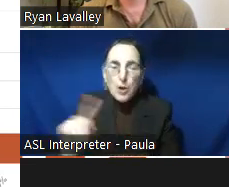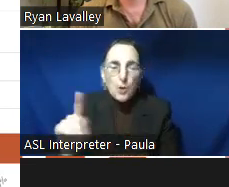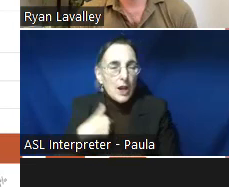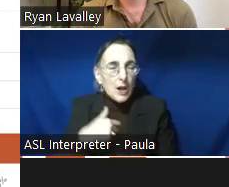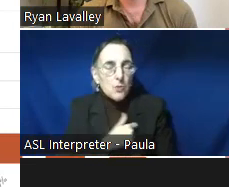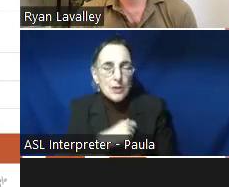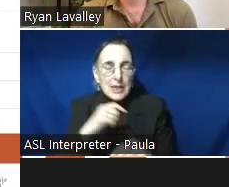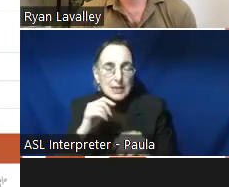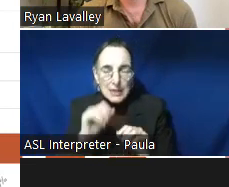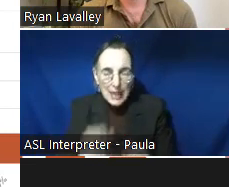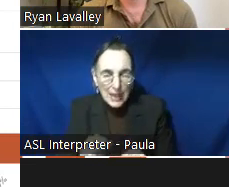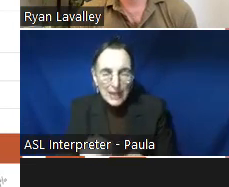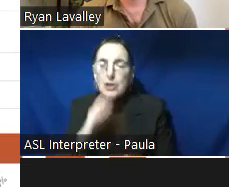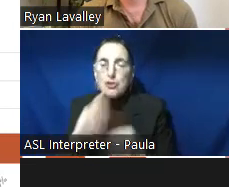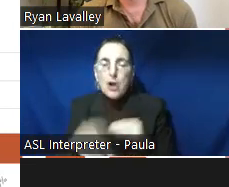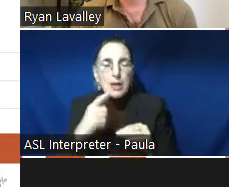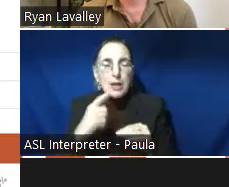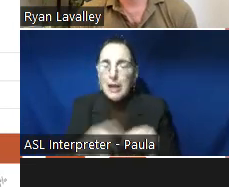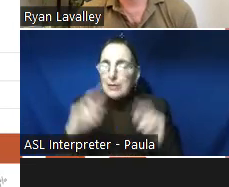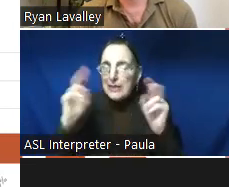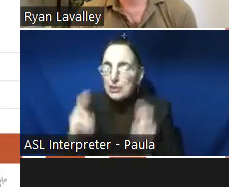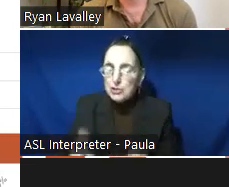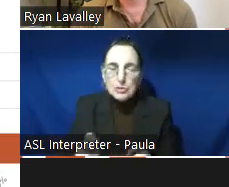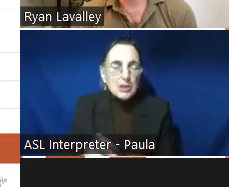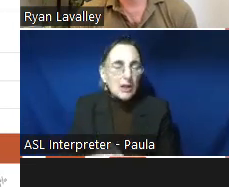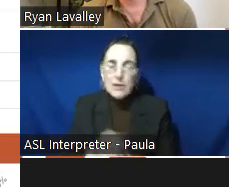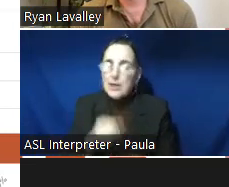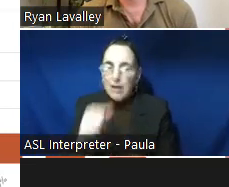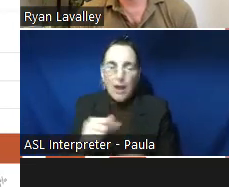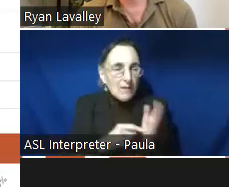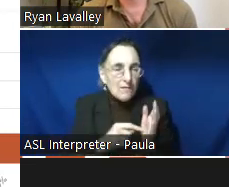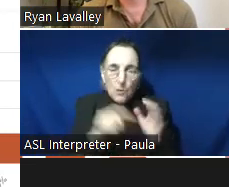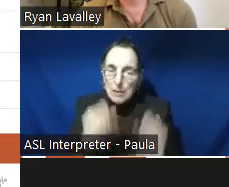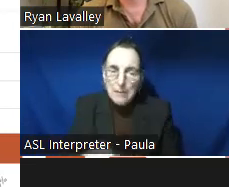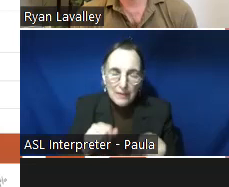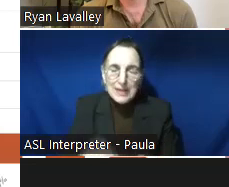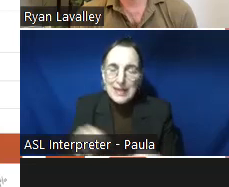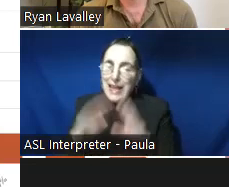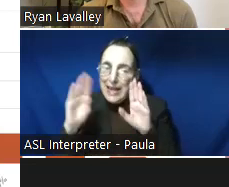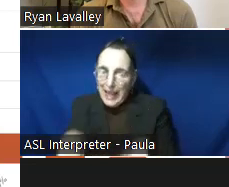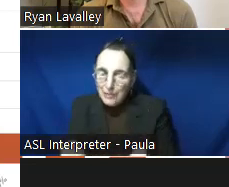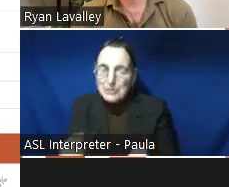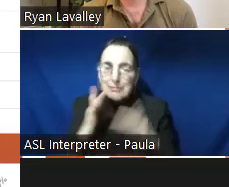of unaffordability and housing -- that is going on in our county. And we can bring to bear a bit